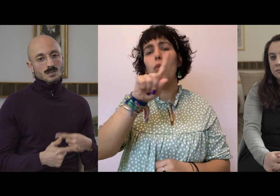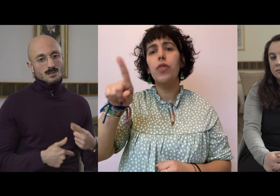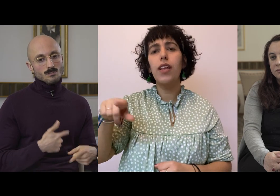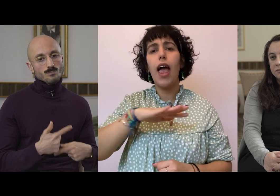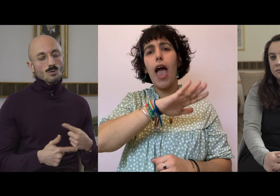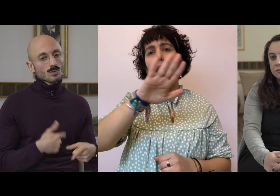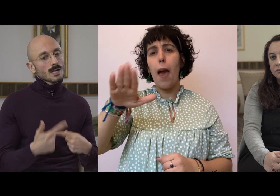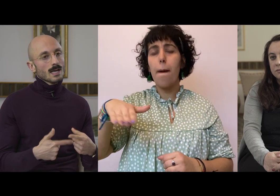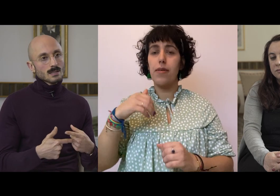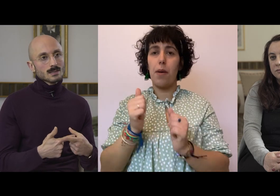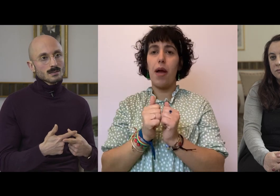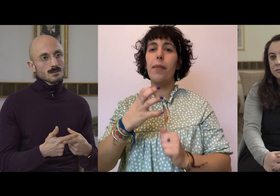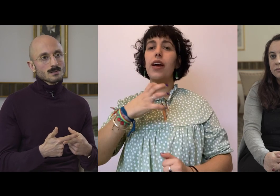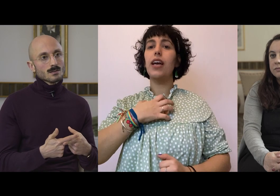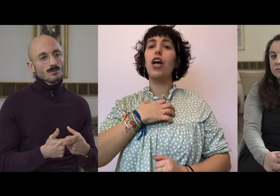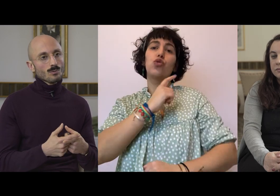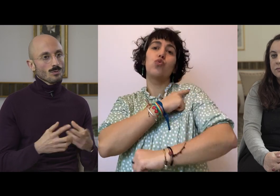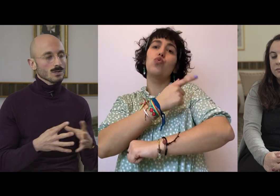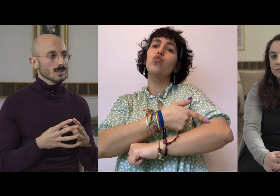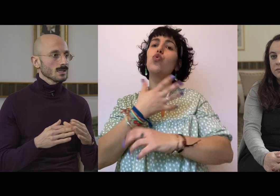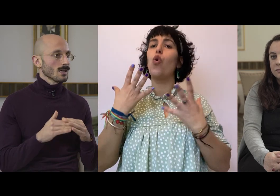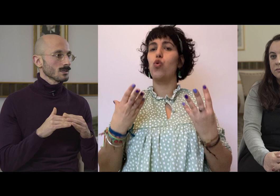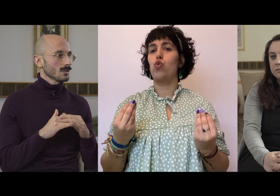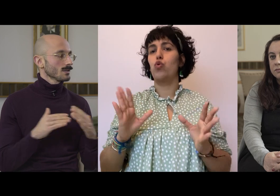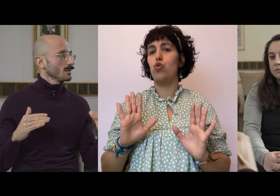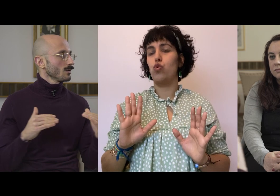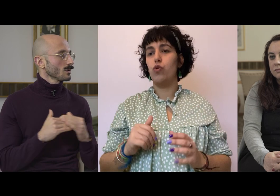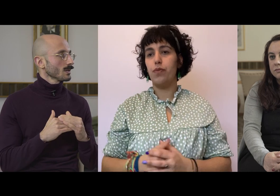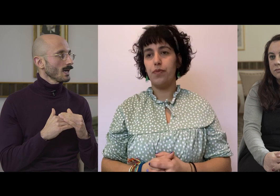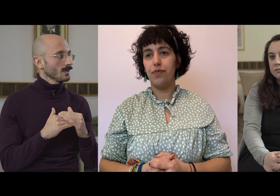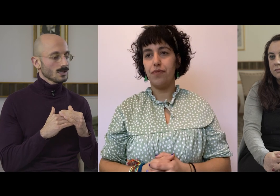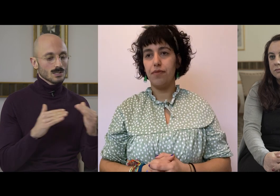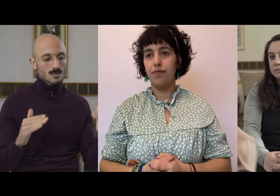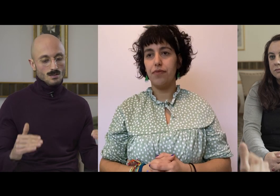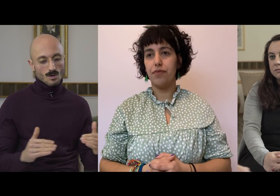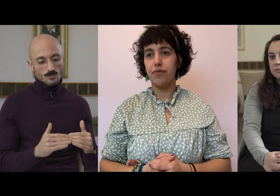You get to a point and at that point already, you complete your own personality.